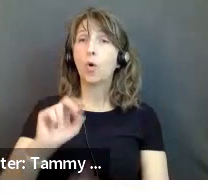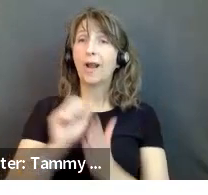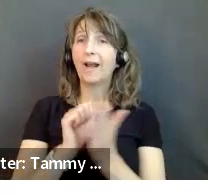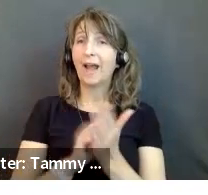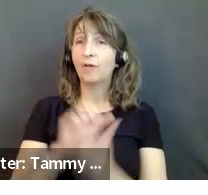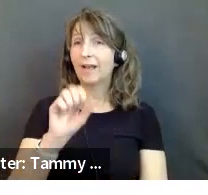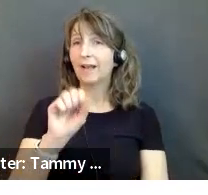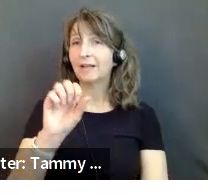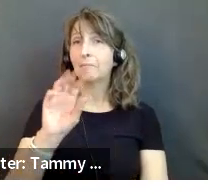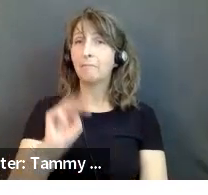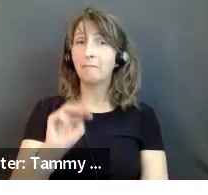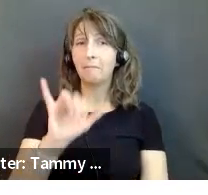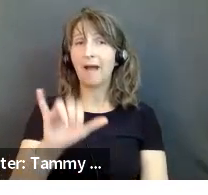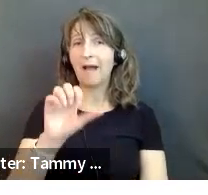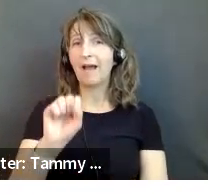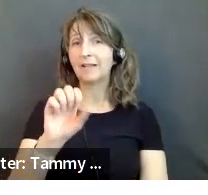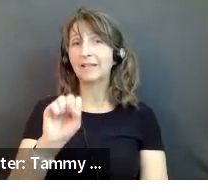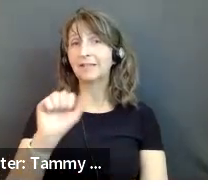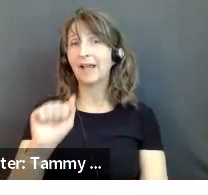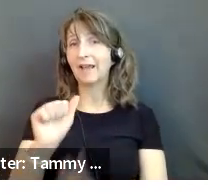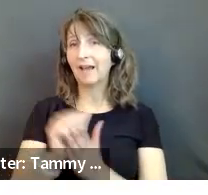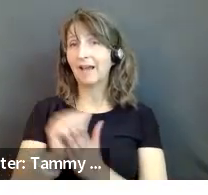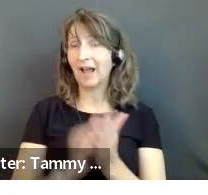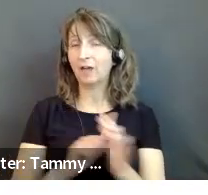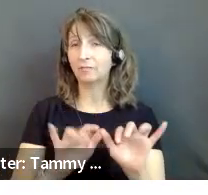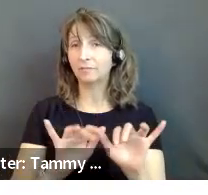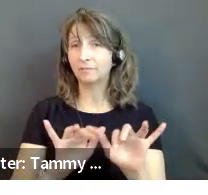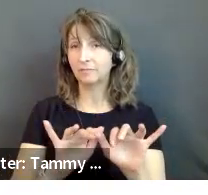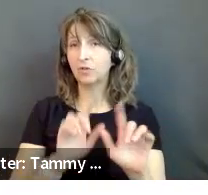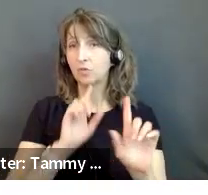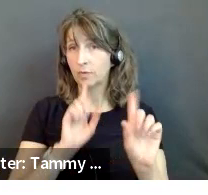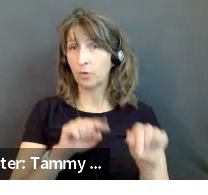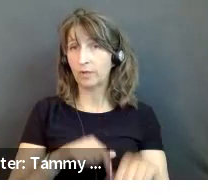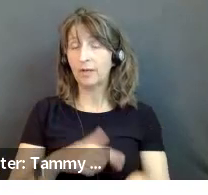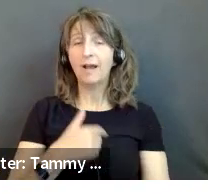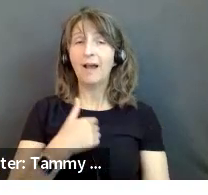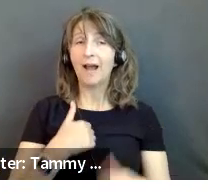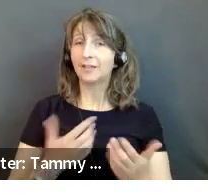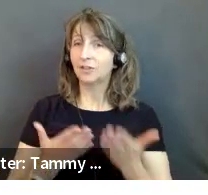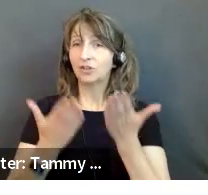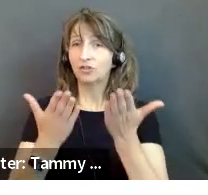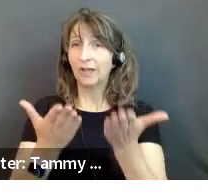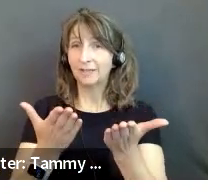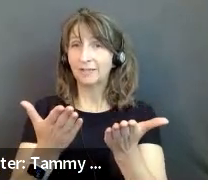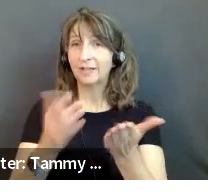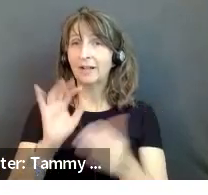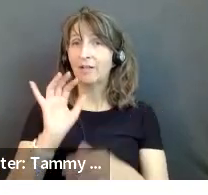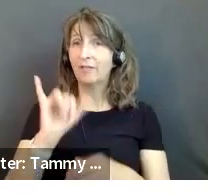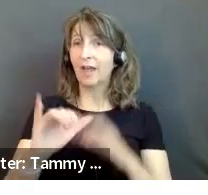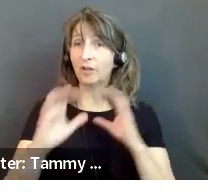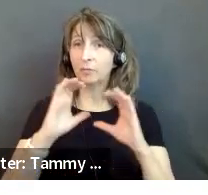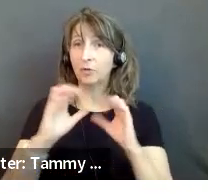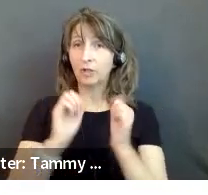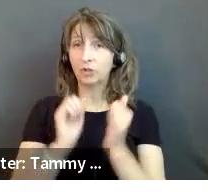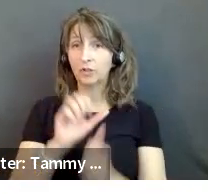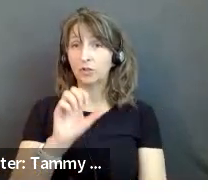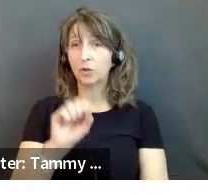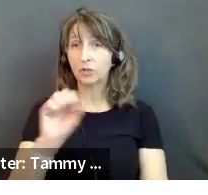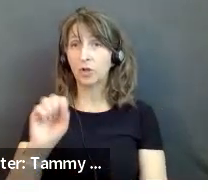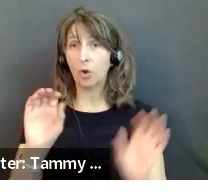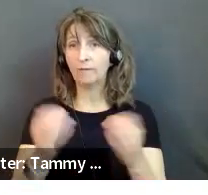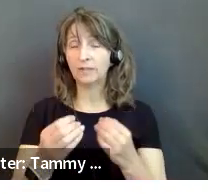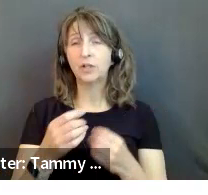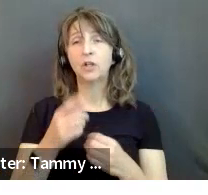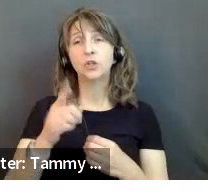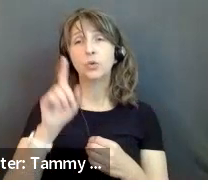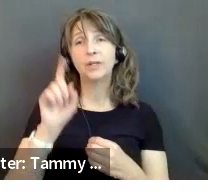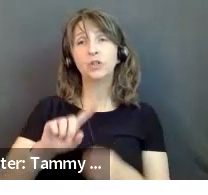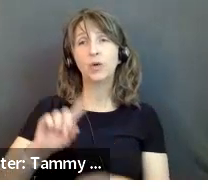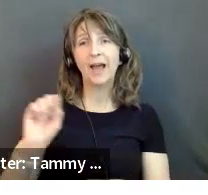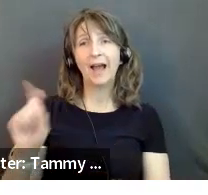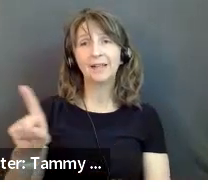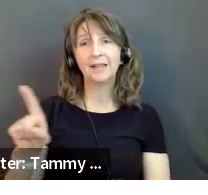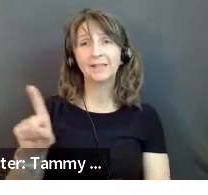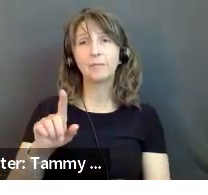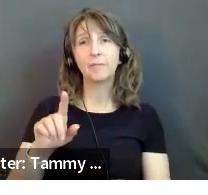And, the thing I like to suggest. Is that with that communication with the Social Security office that you are asking them, what is your preferred method?